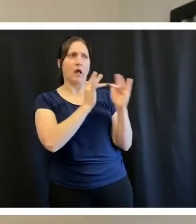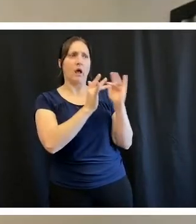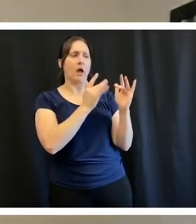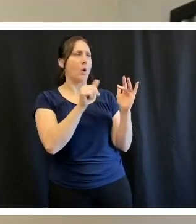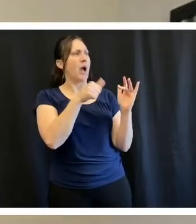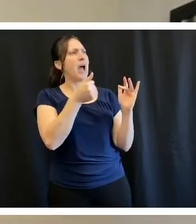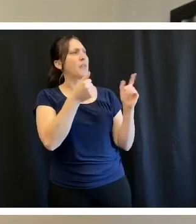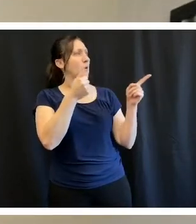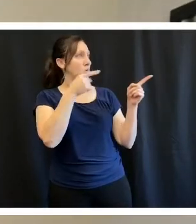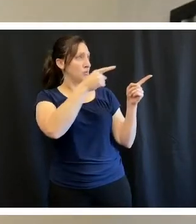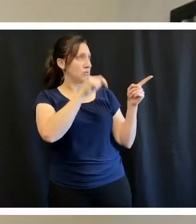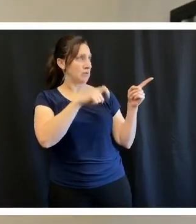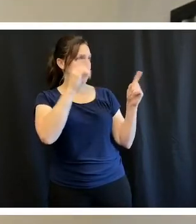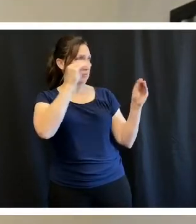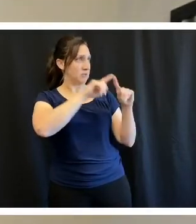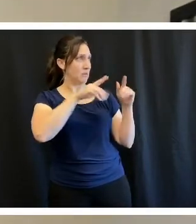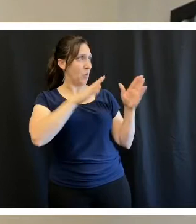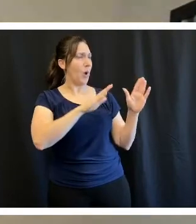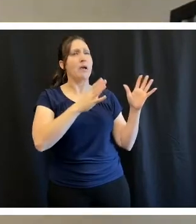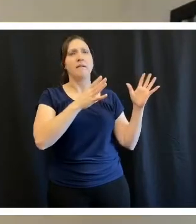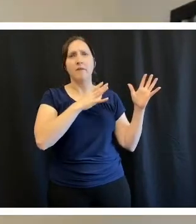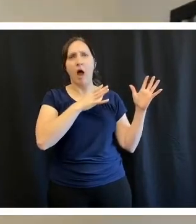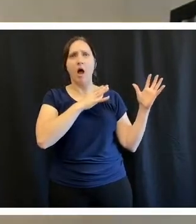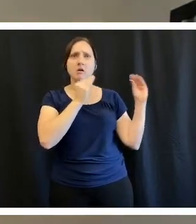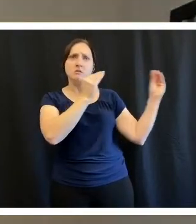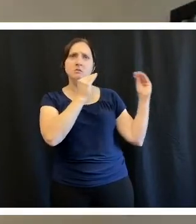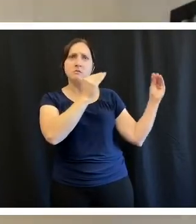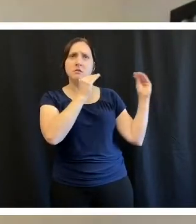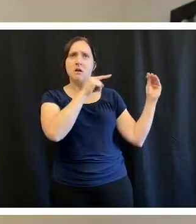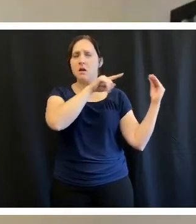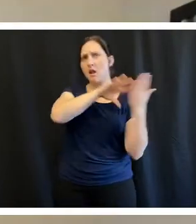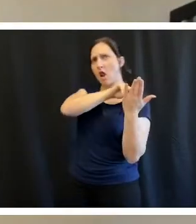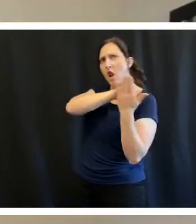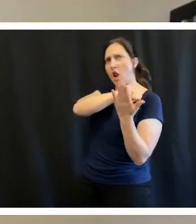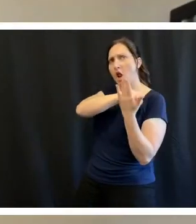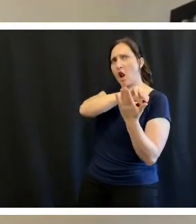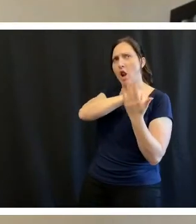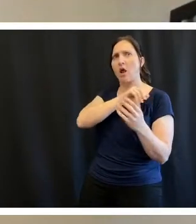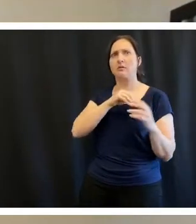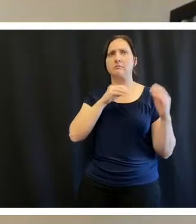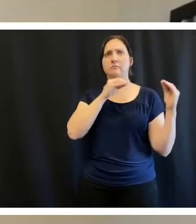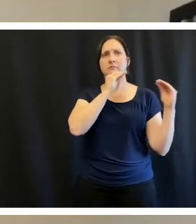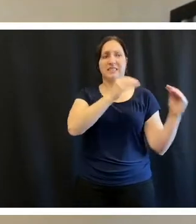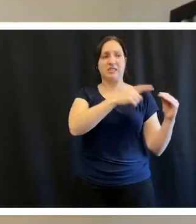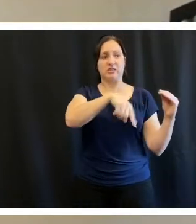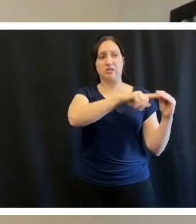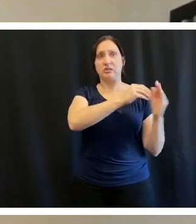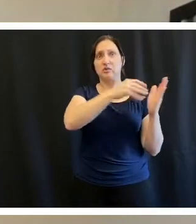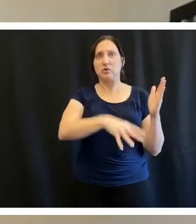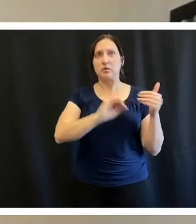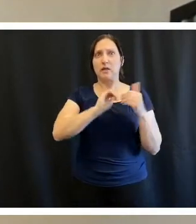ways that they could continue this program of teaching code in schools even though the students wouldn't be in the computer labs,